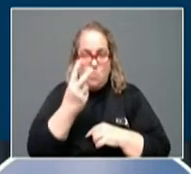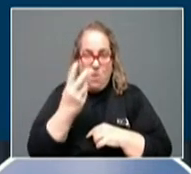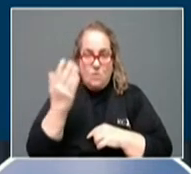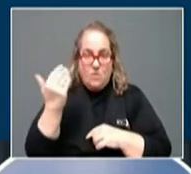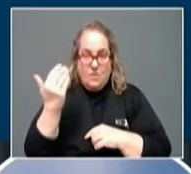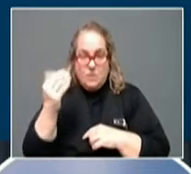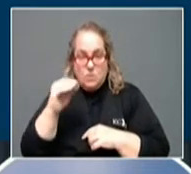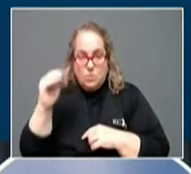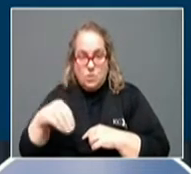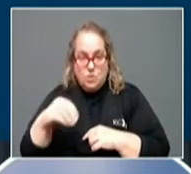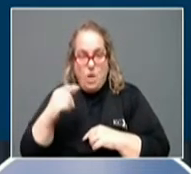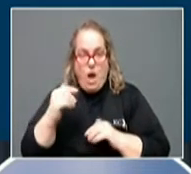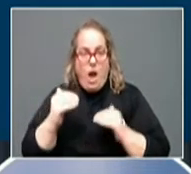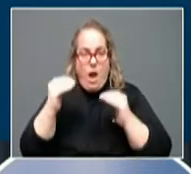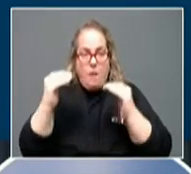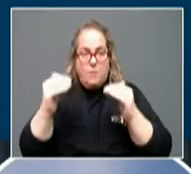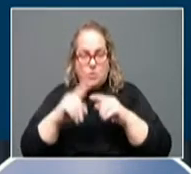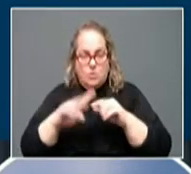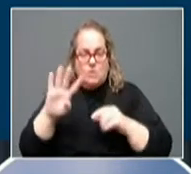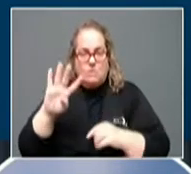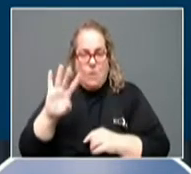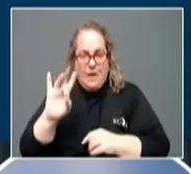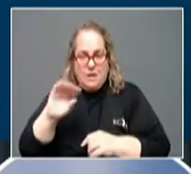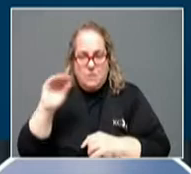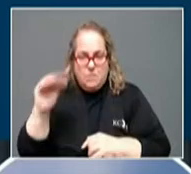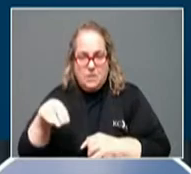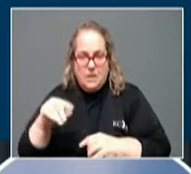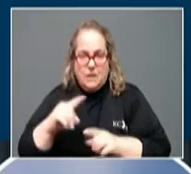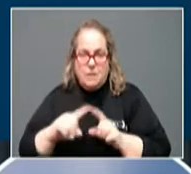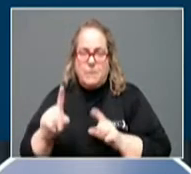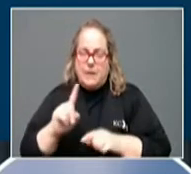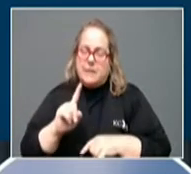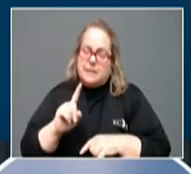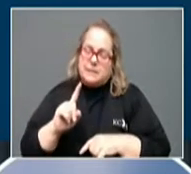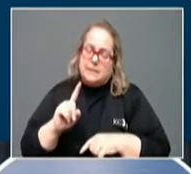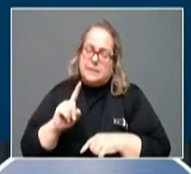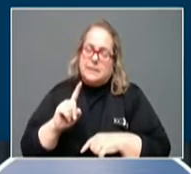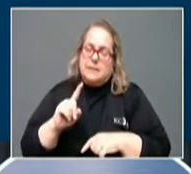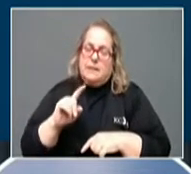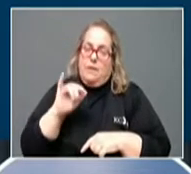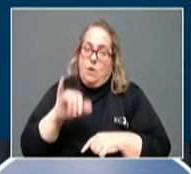48%. But certainly uh those that we are seeing with the highest incident rates